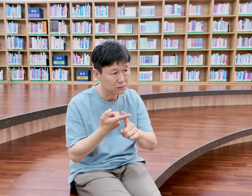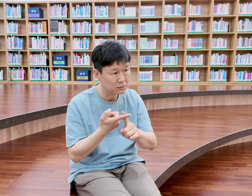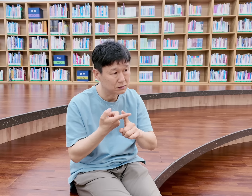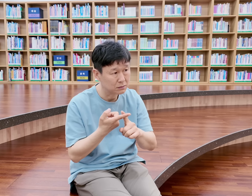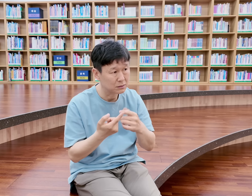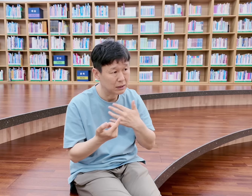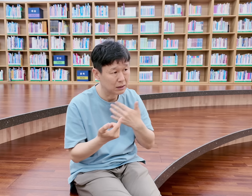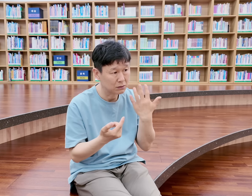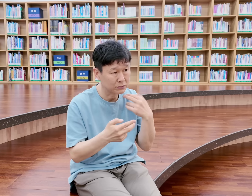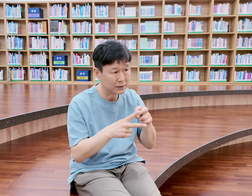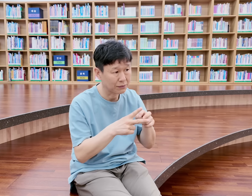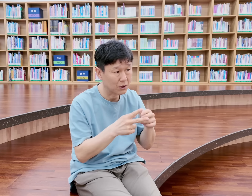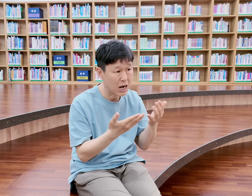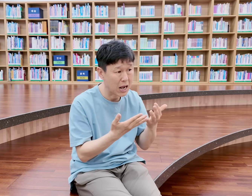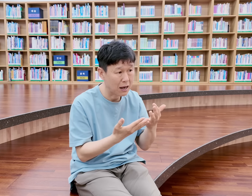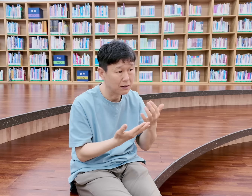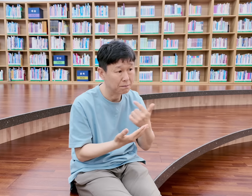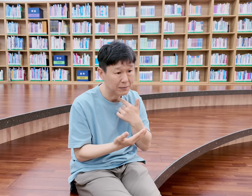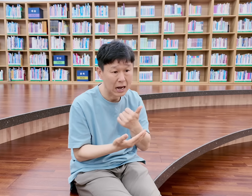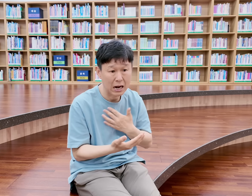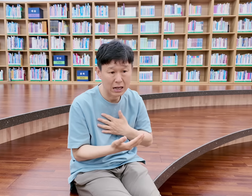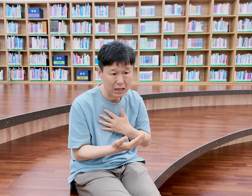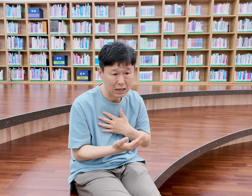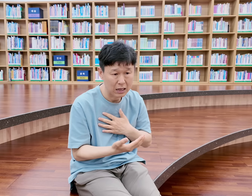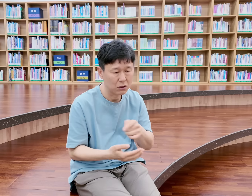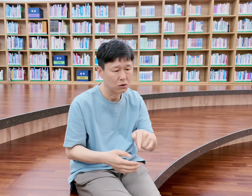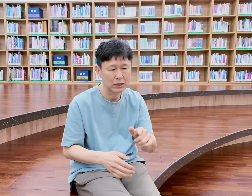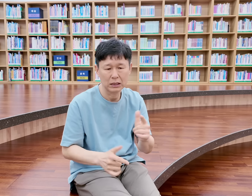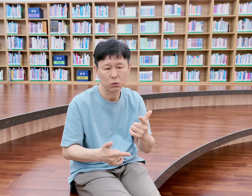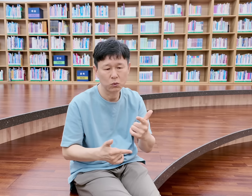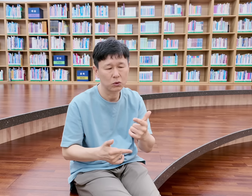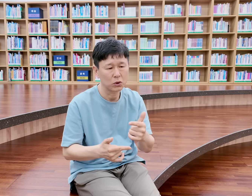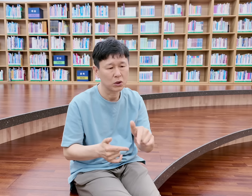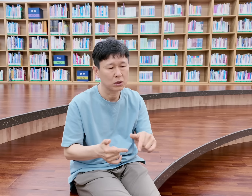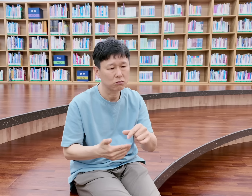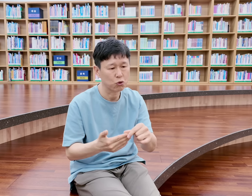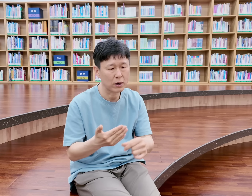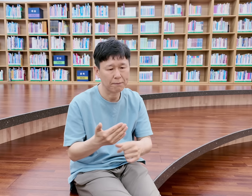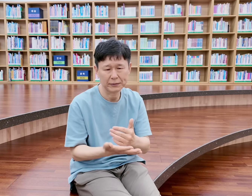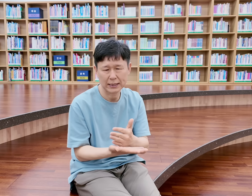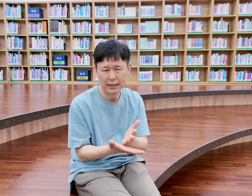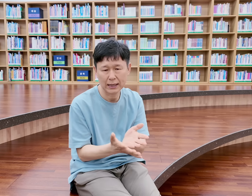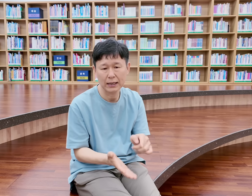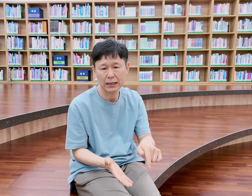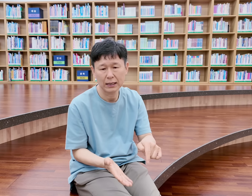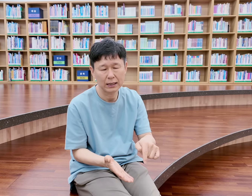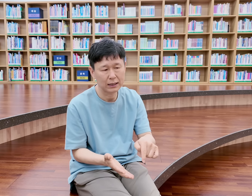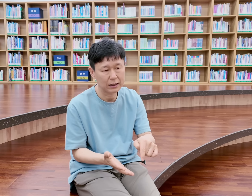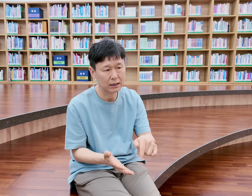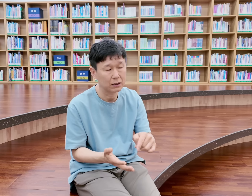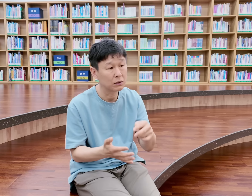is different from the center I previously worked at. There are various programs available here.